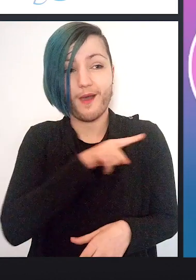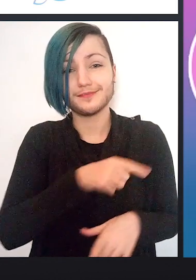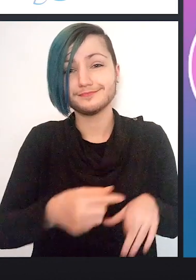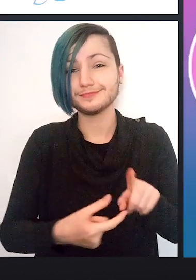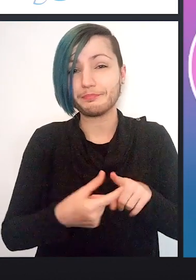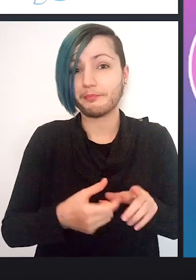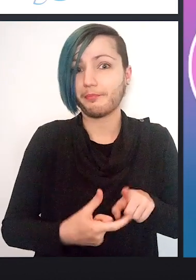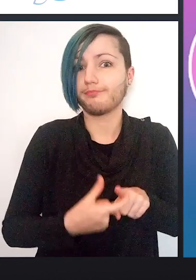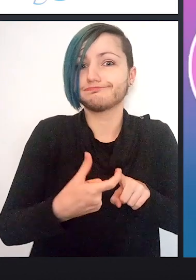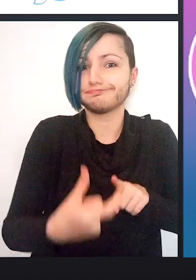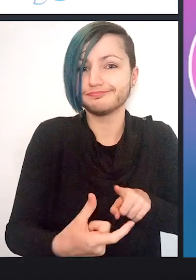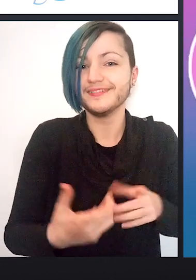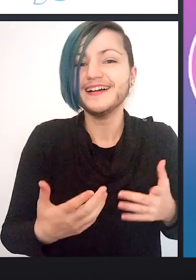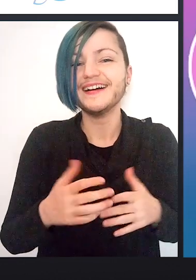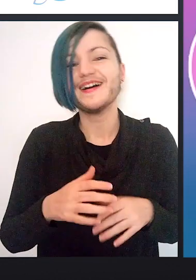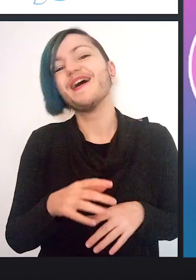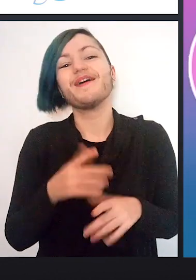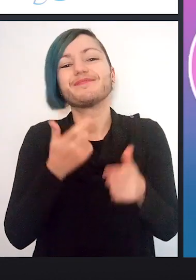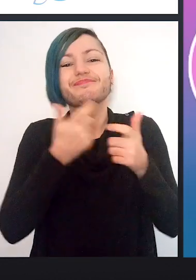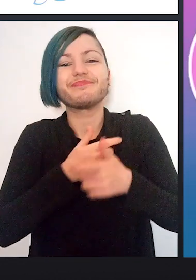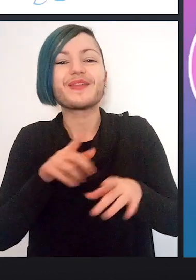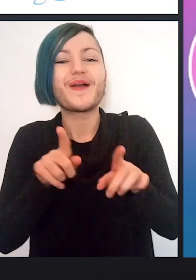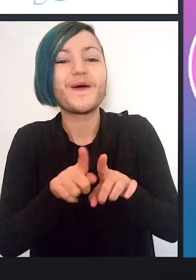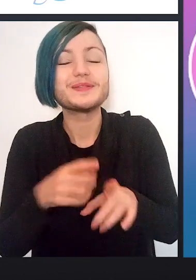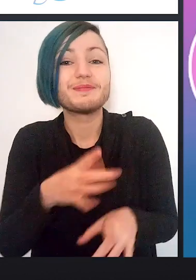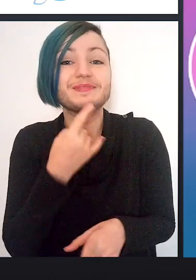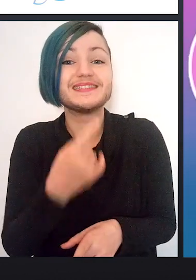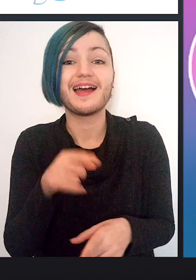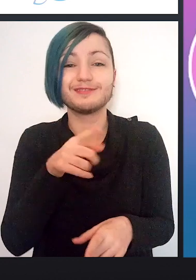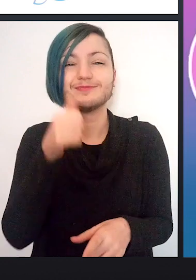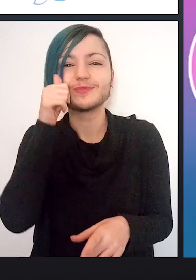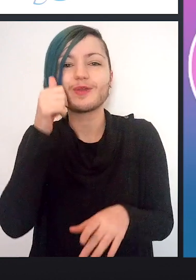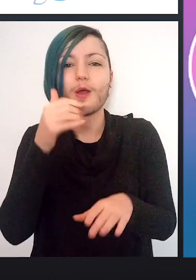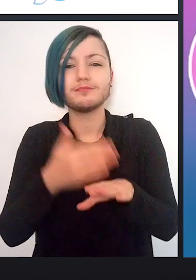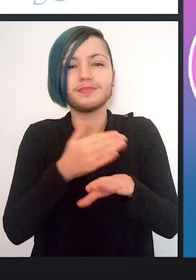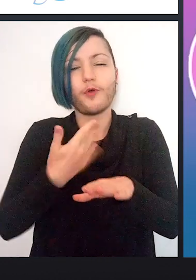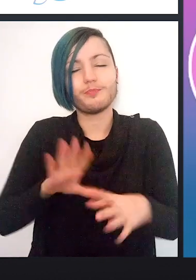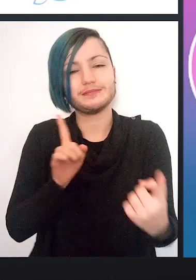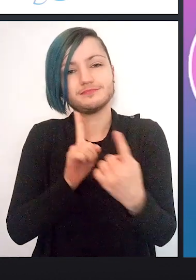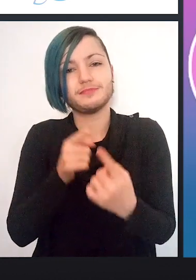And also she said to me, well, as you know before I met you I had